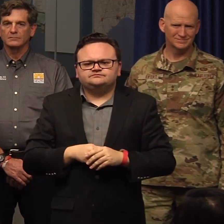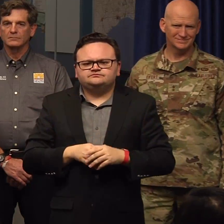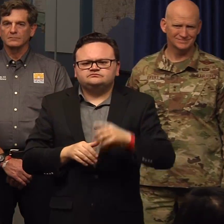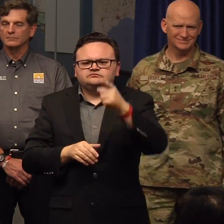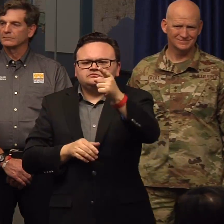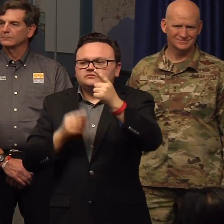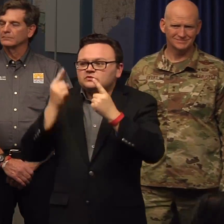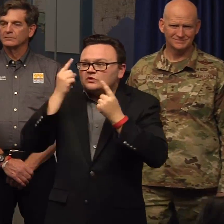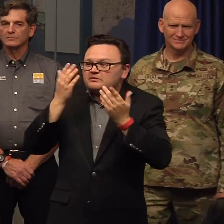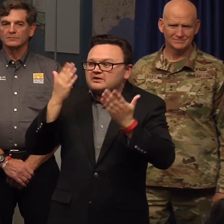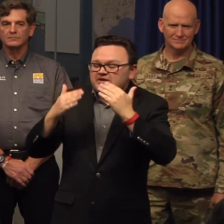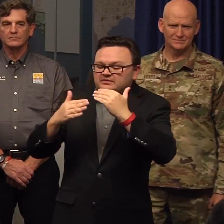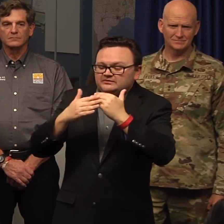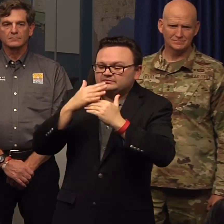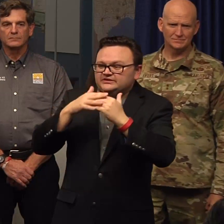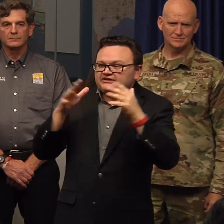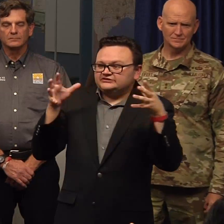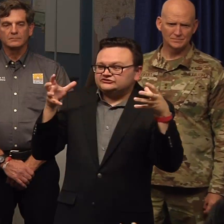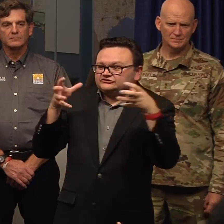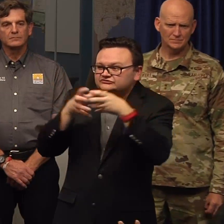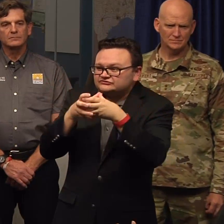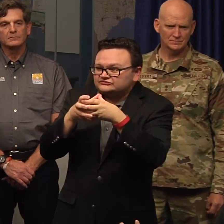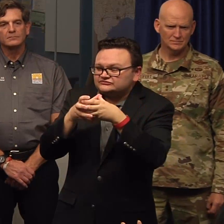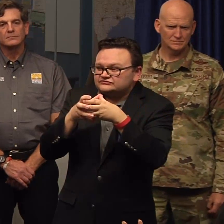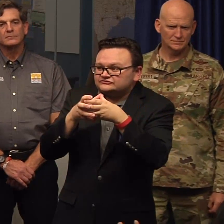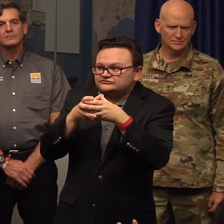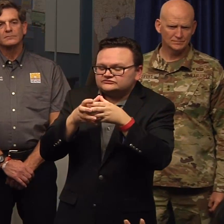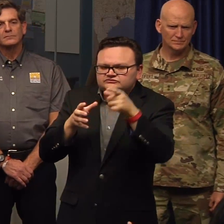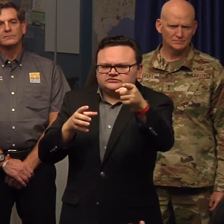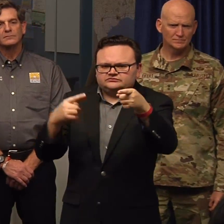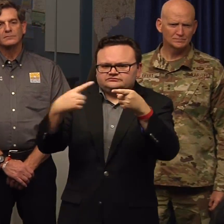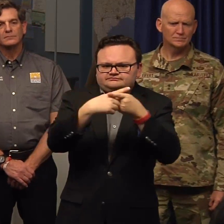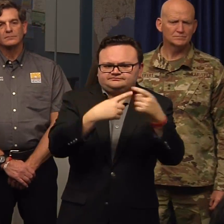2, THE STRATEGIES USED TO PREVENT THE SPREAD AND LIKELY BE MORE TARGETED AND MORE